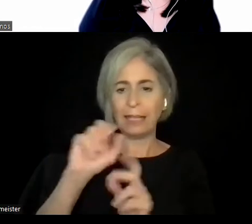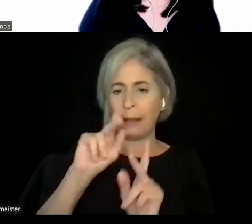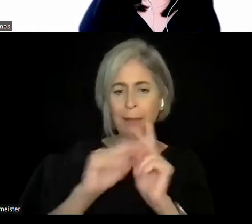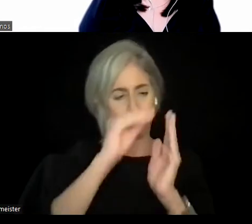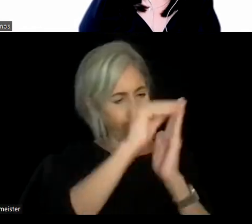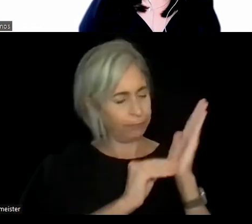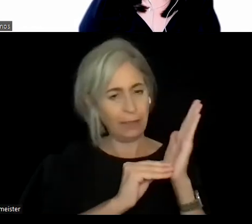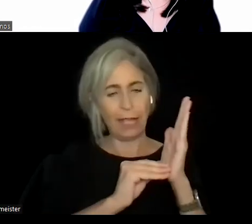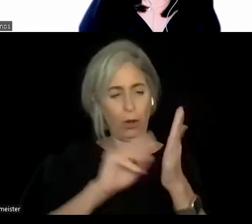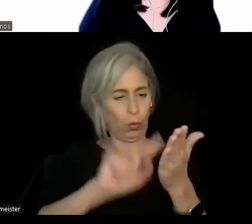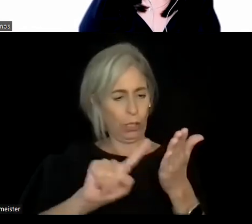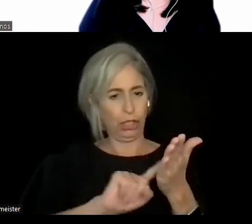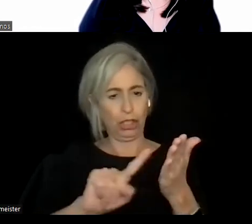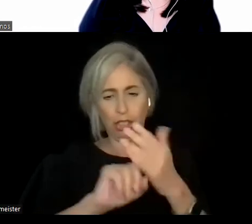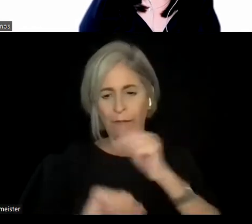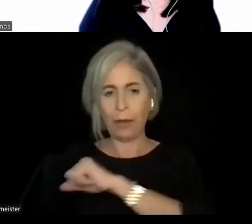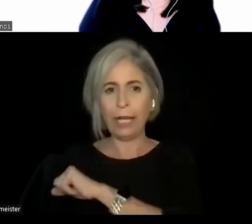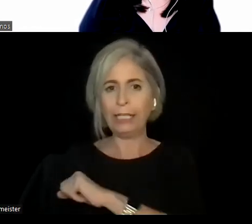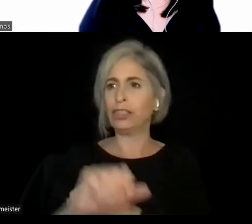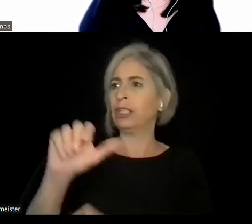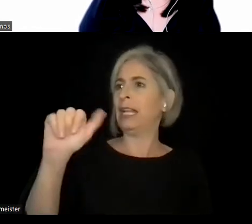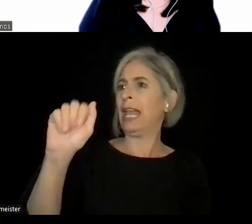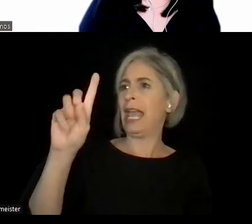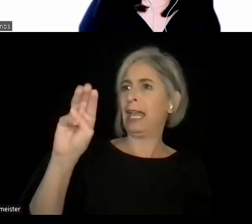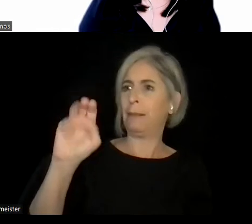ing graduate students, faculty, people who evaluate grants